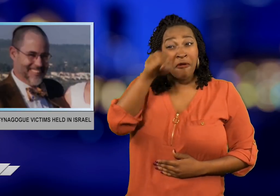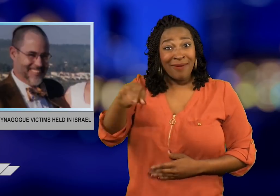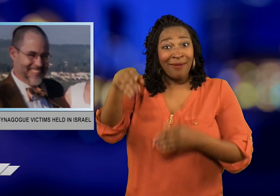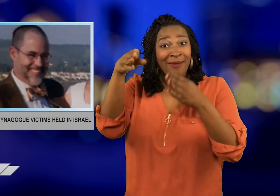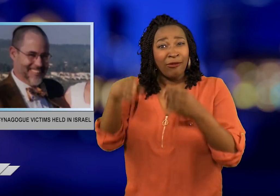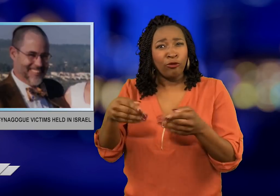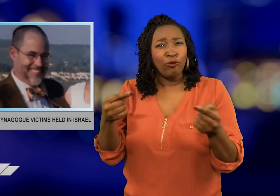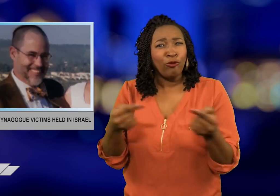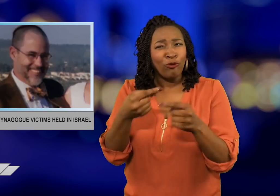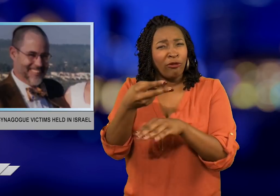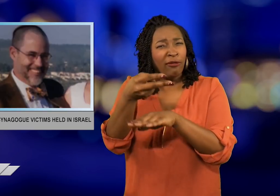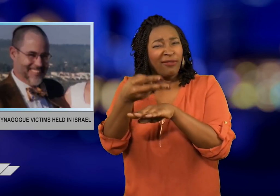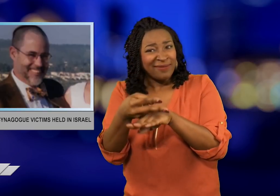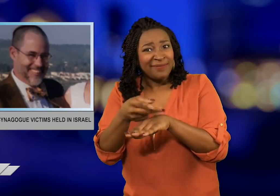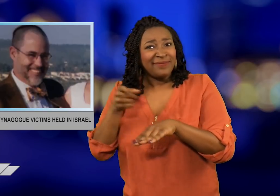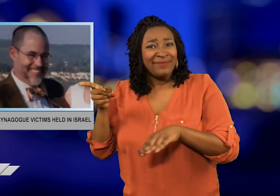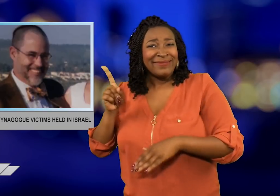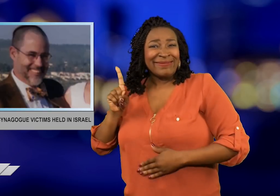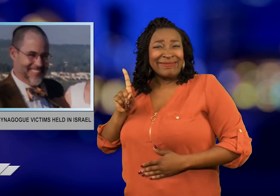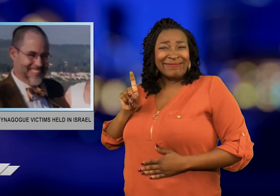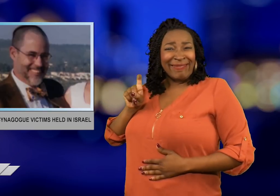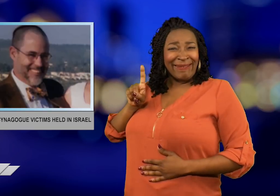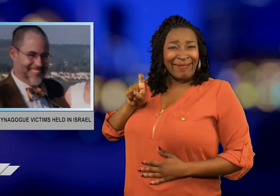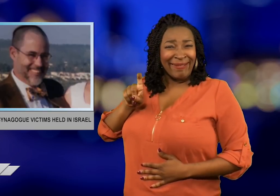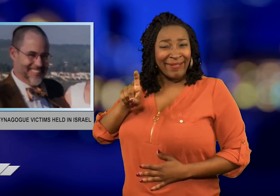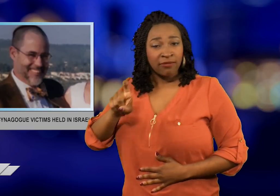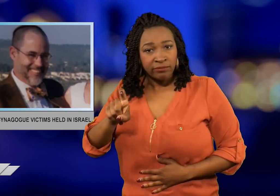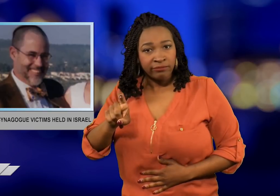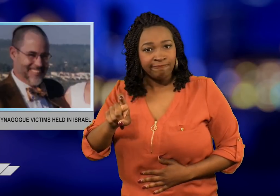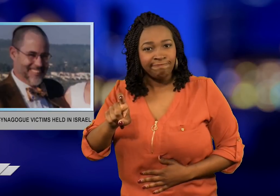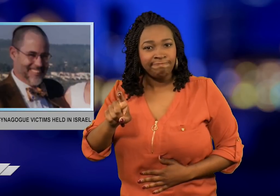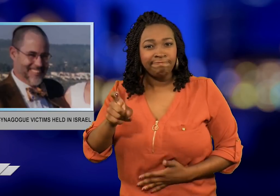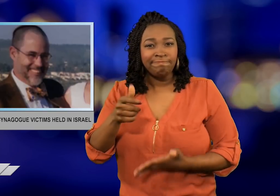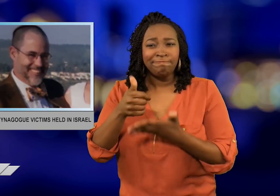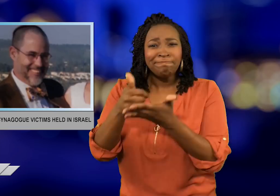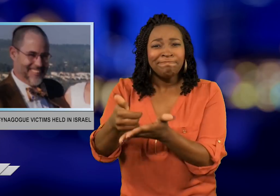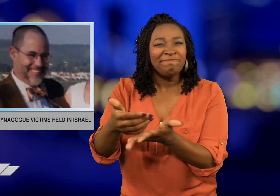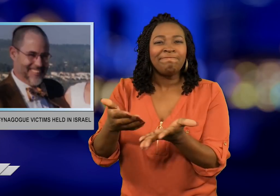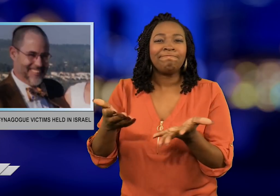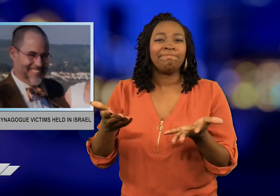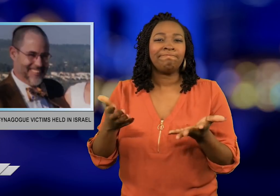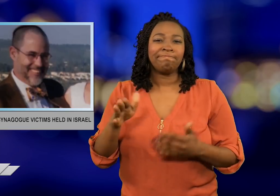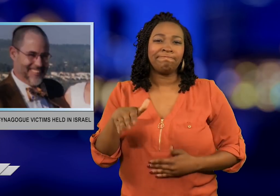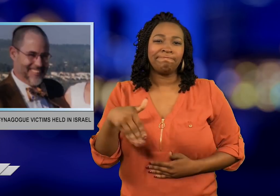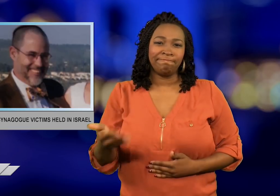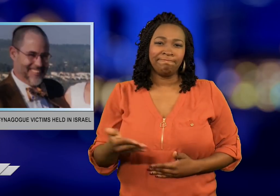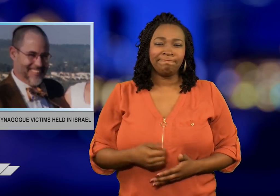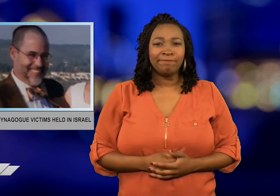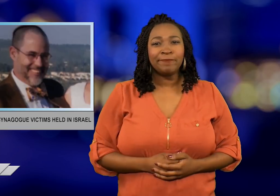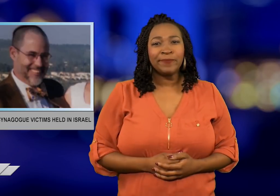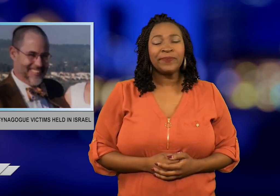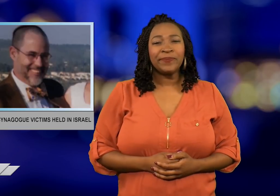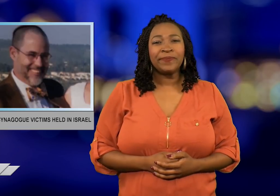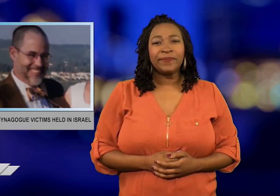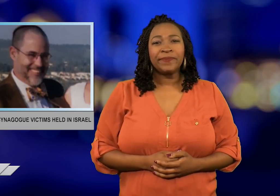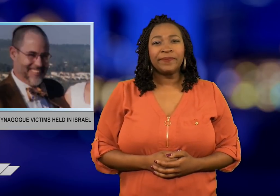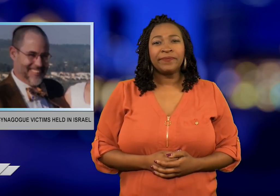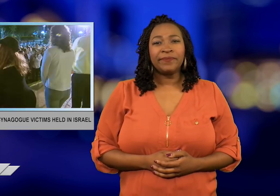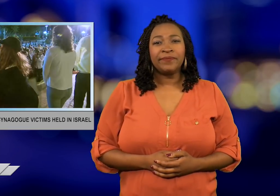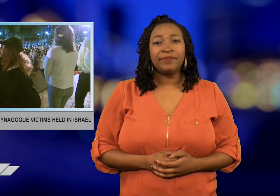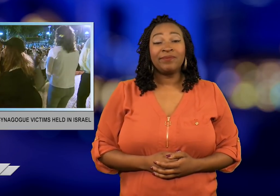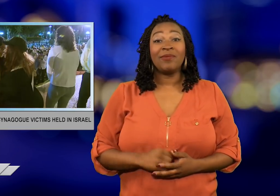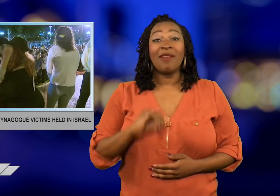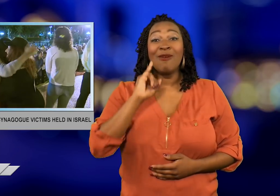ran towards the gunfire to assist the wounded.